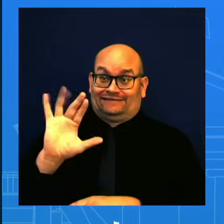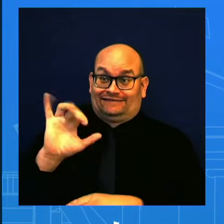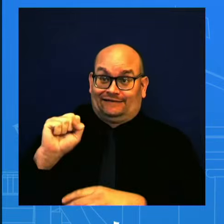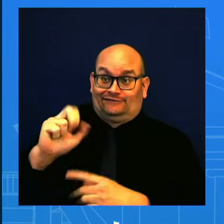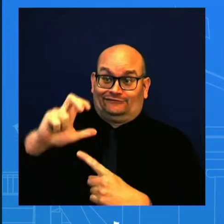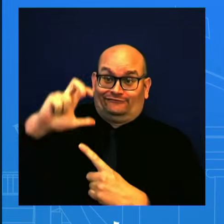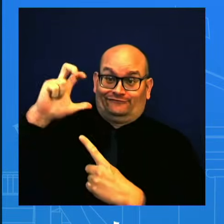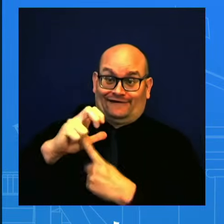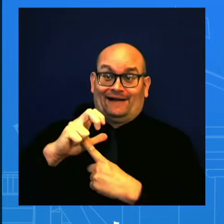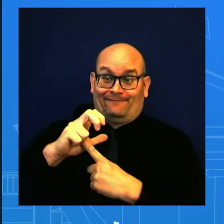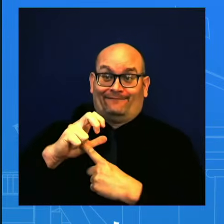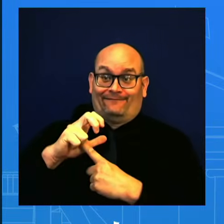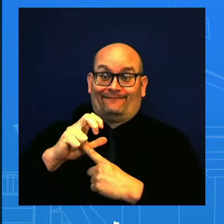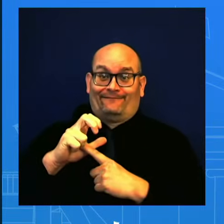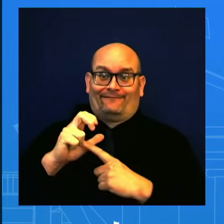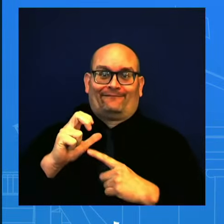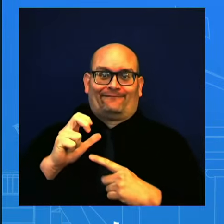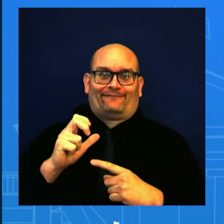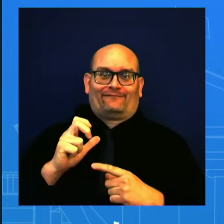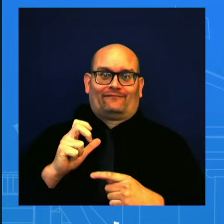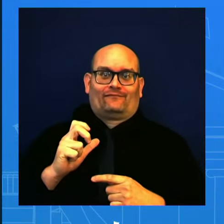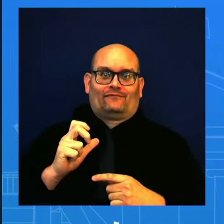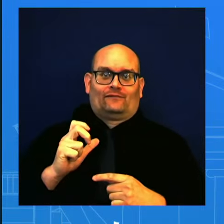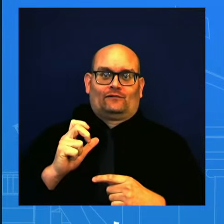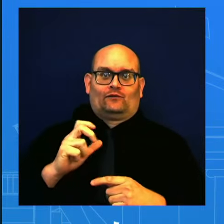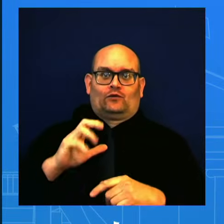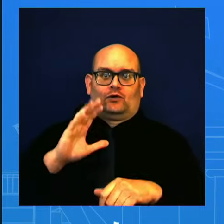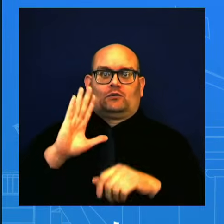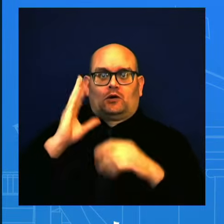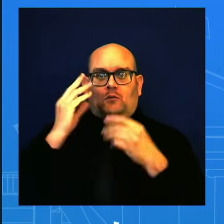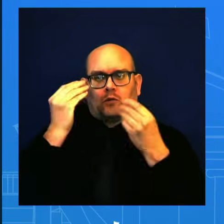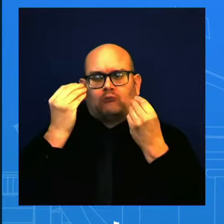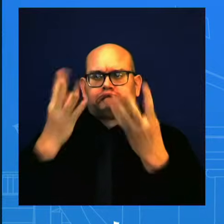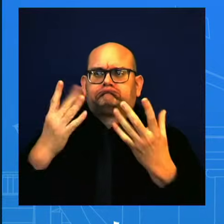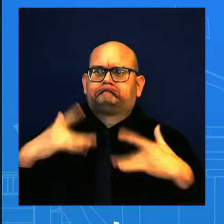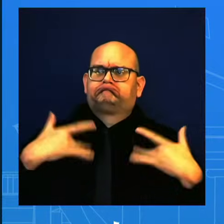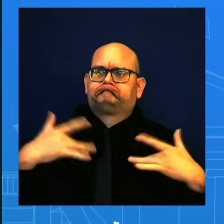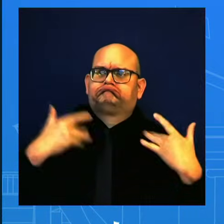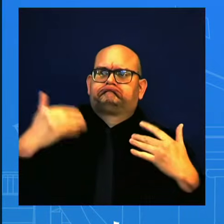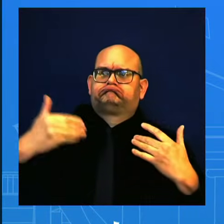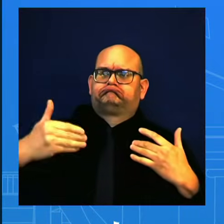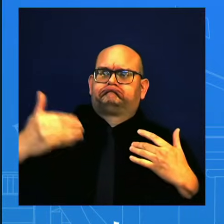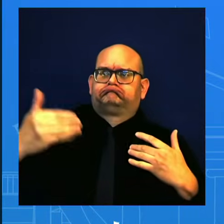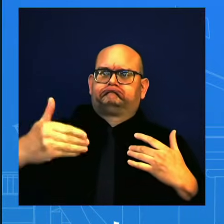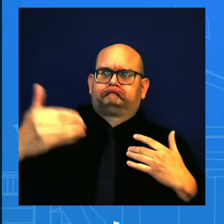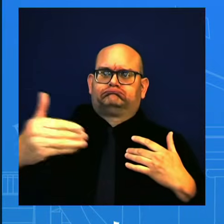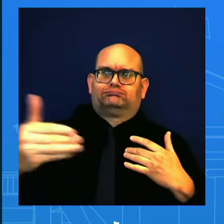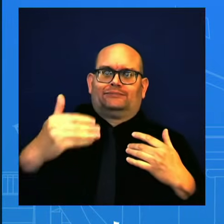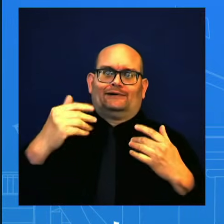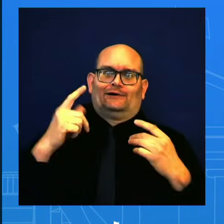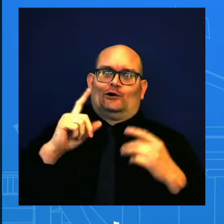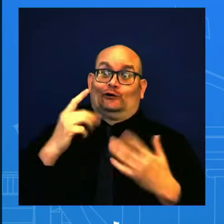It has been a priority for this president for some time now. His team -- you heard from National Security Advisor